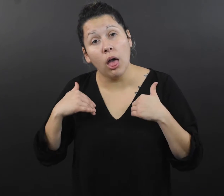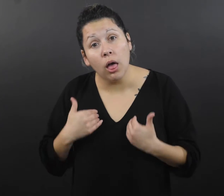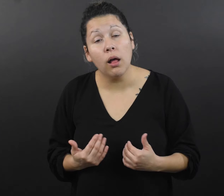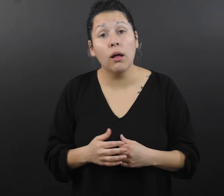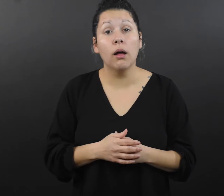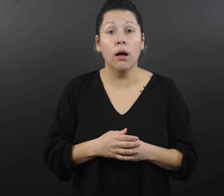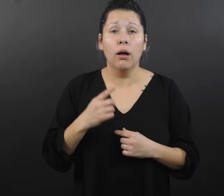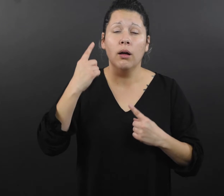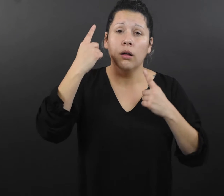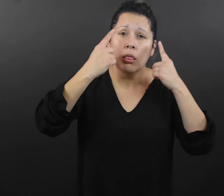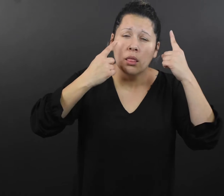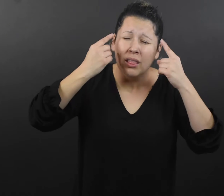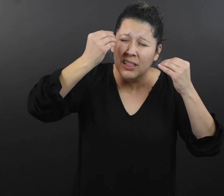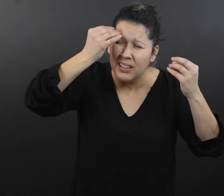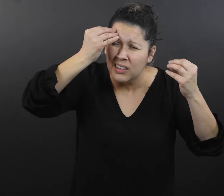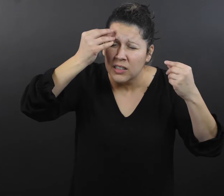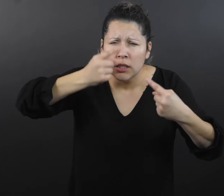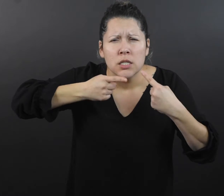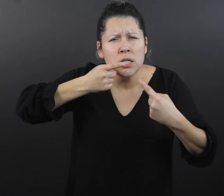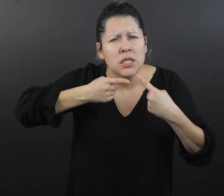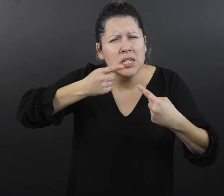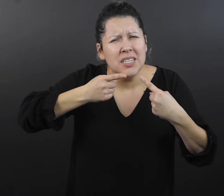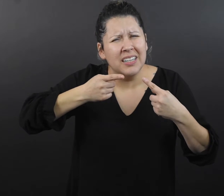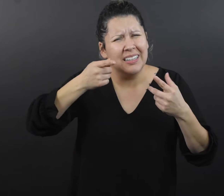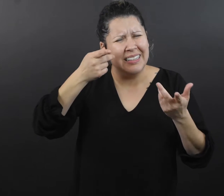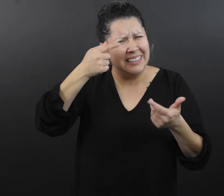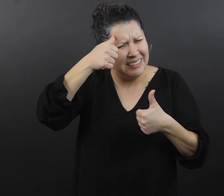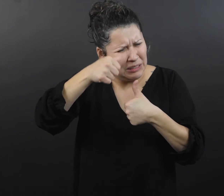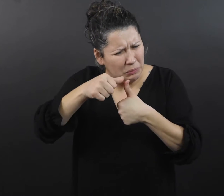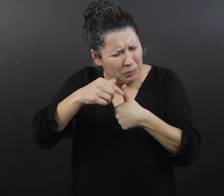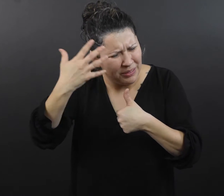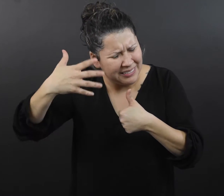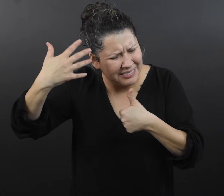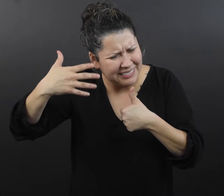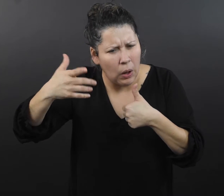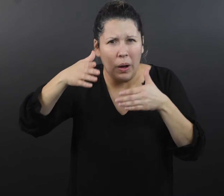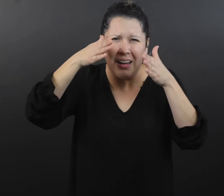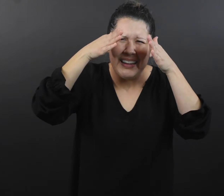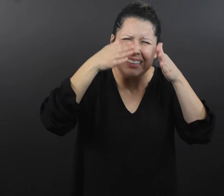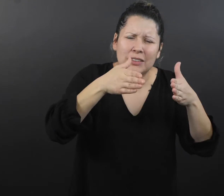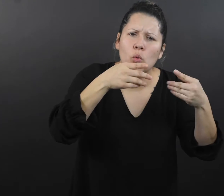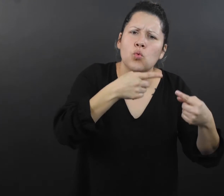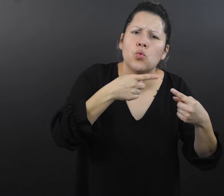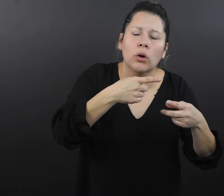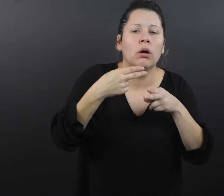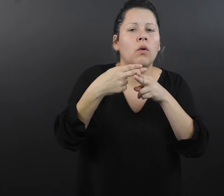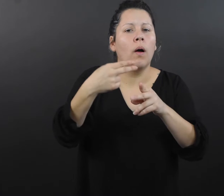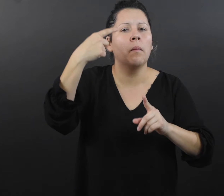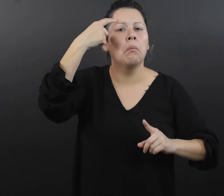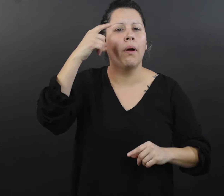● Difficulty thinking, concentrating, or remembering (sometimes called “brain fog”)